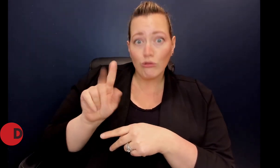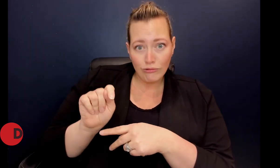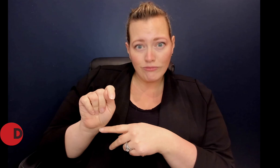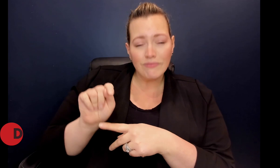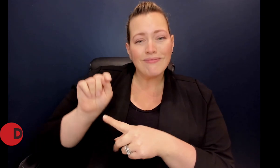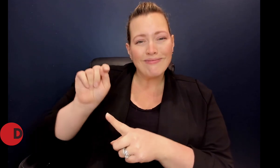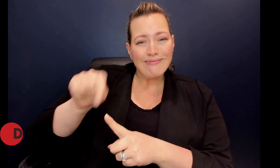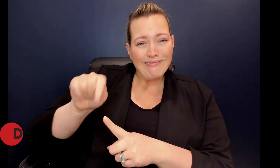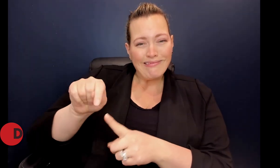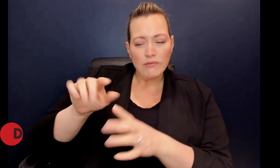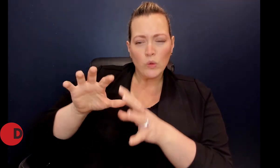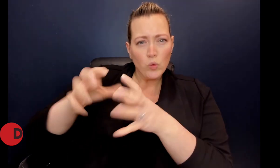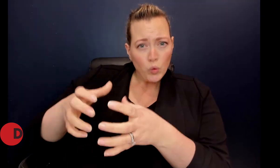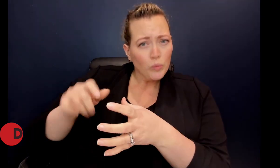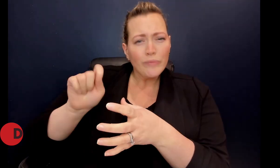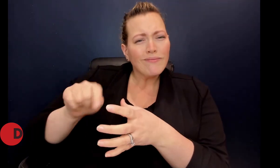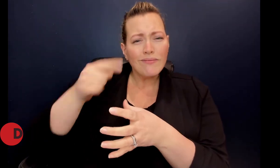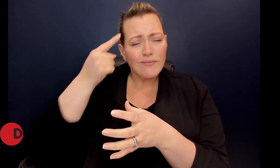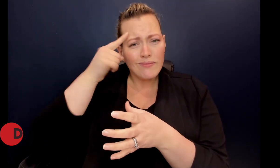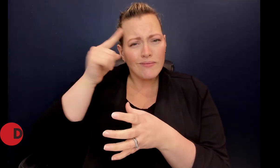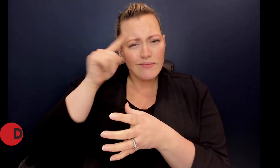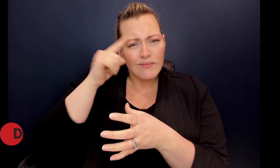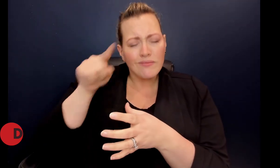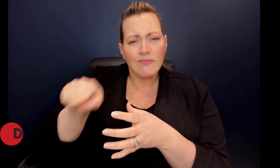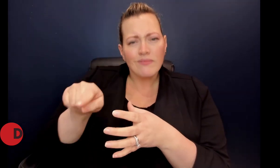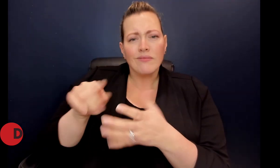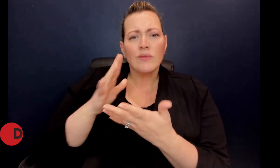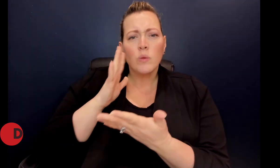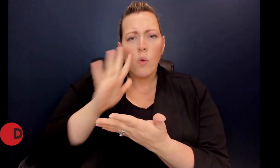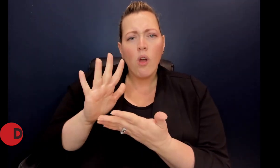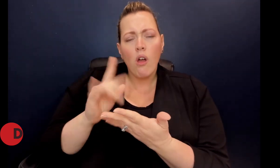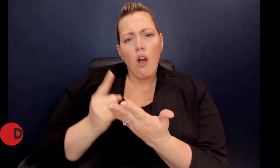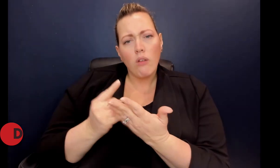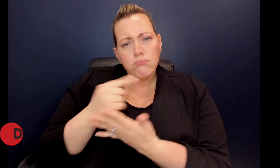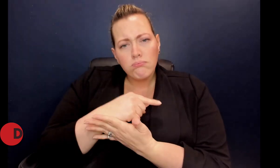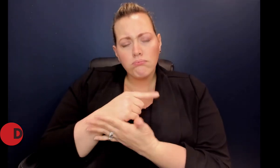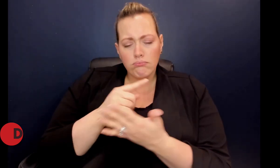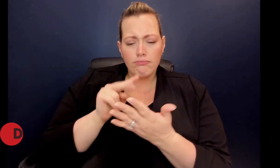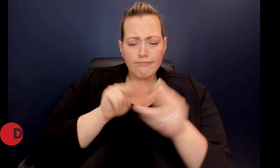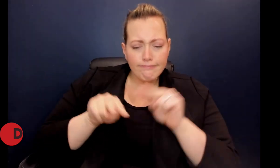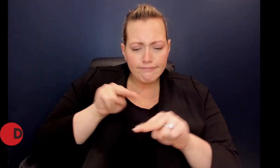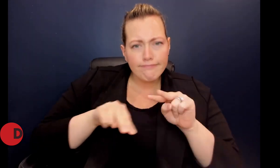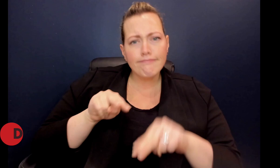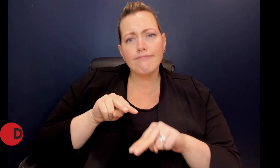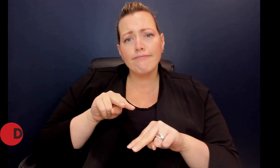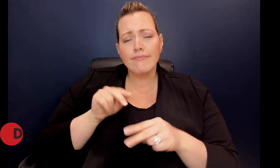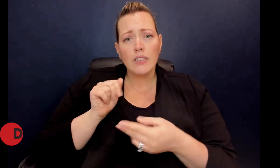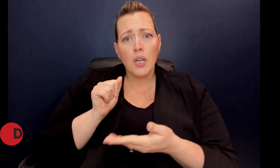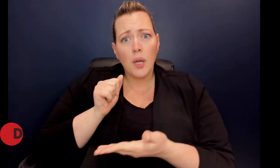CASLI has a group called DIART who will review your application